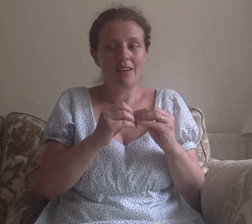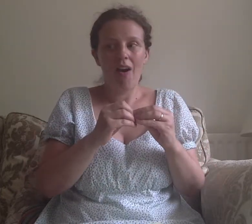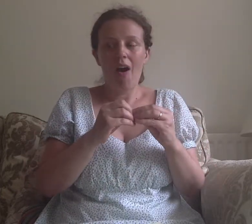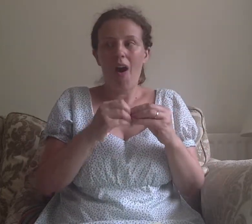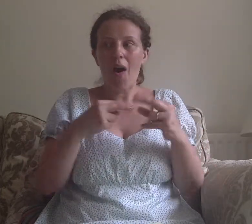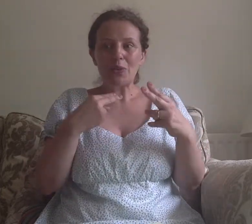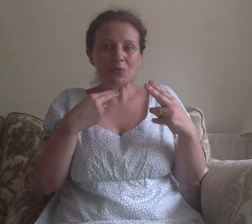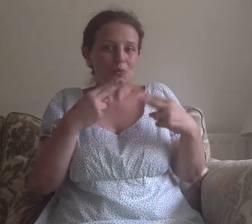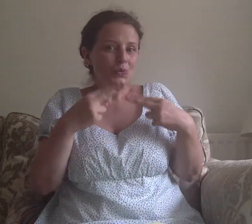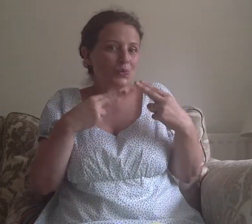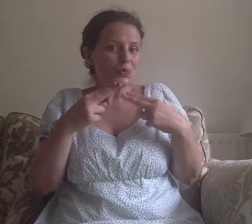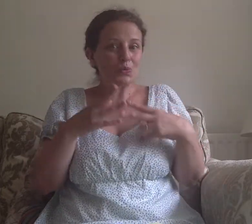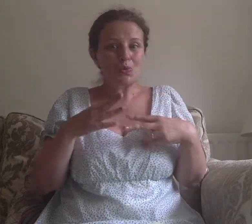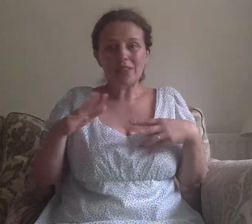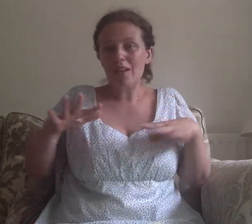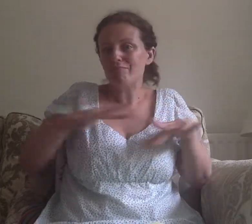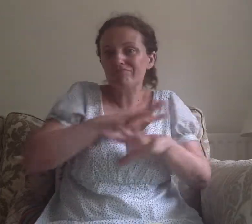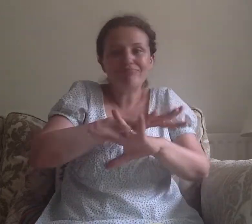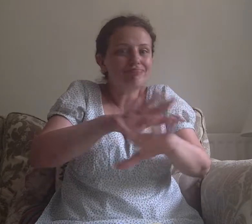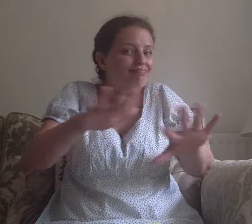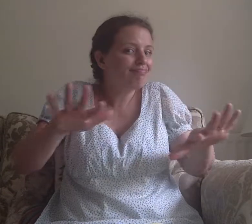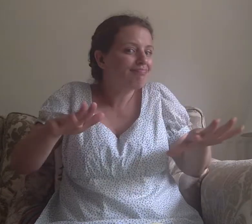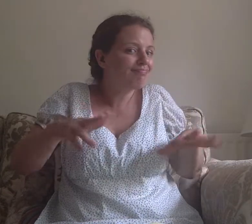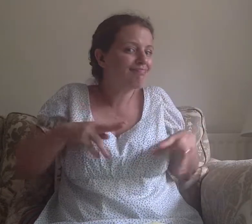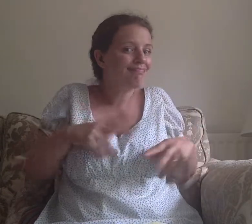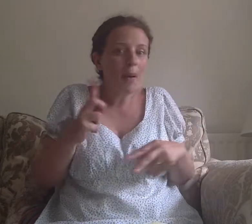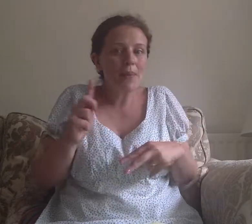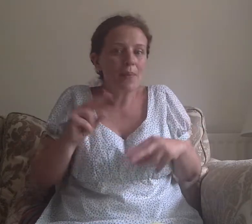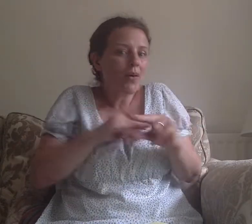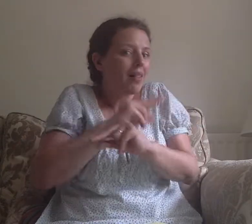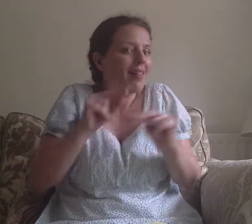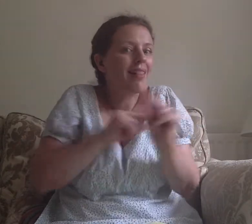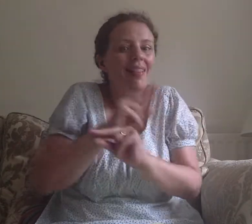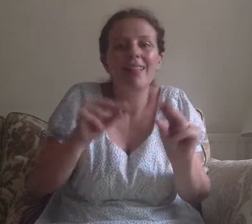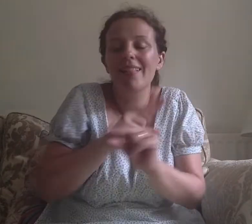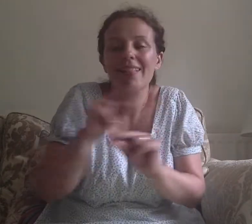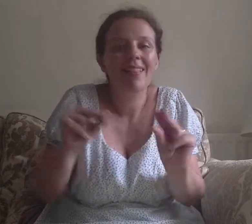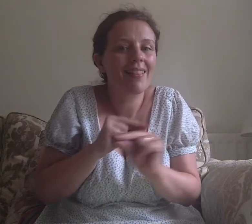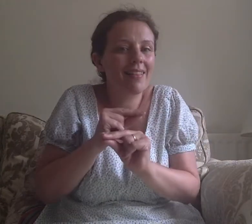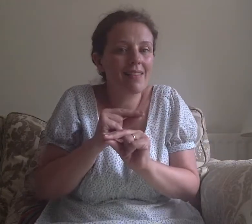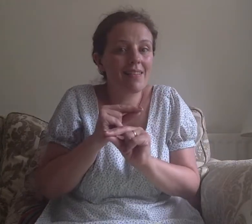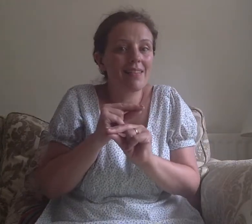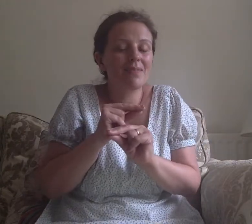Everyone was talking about it and the news spread.